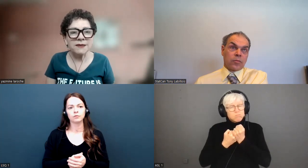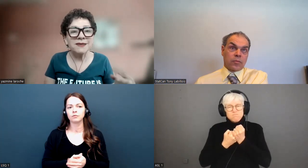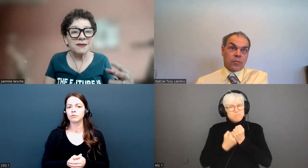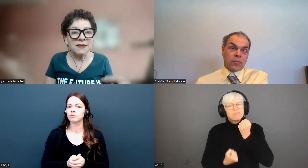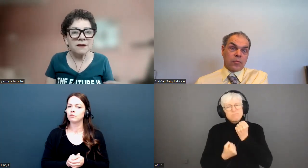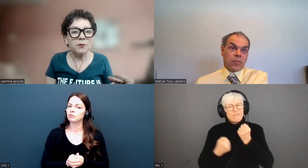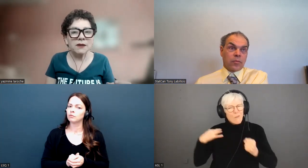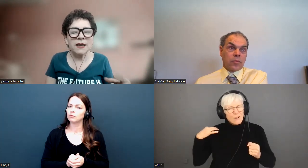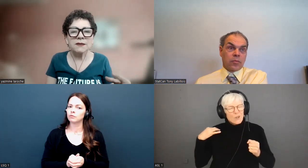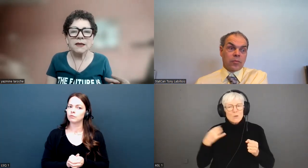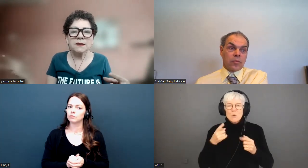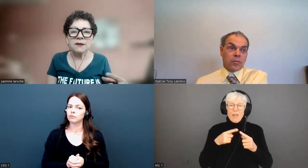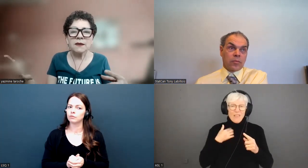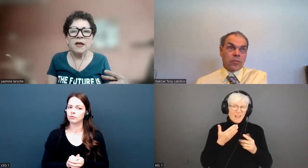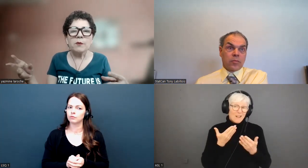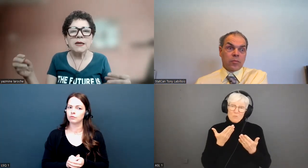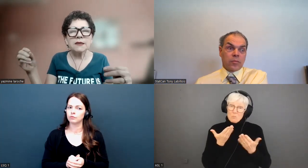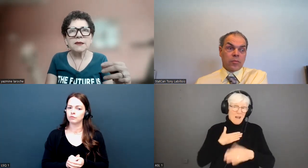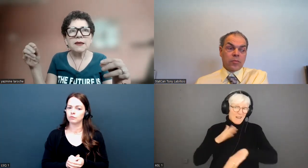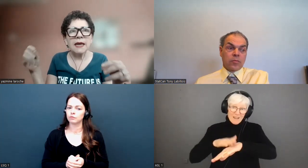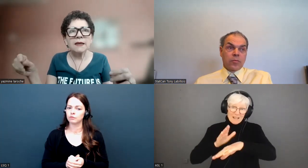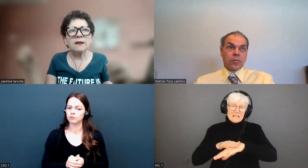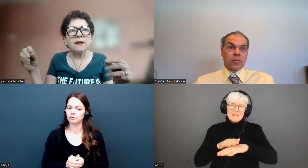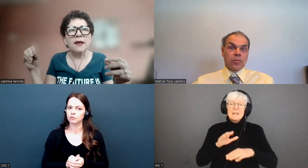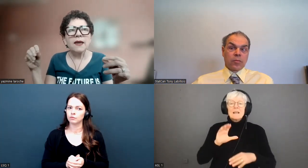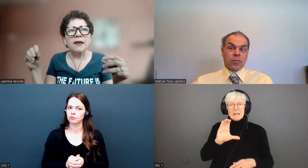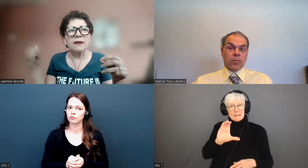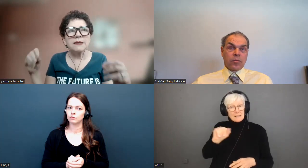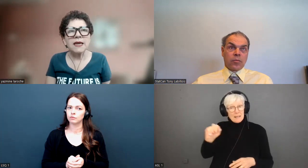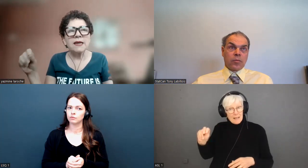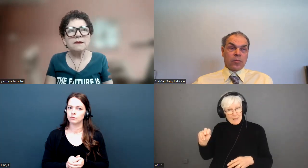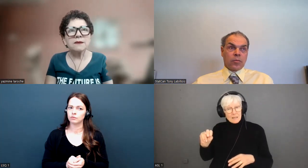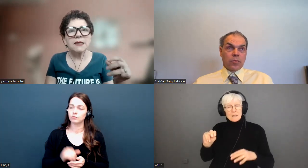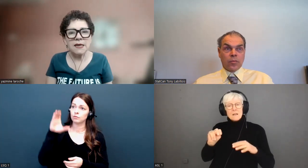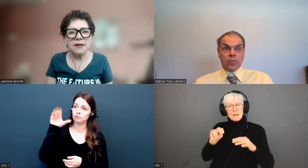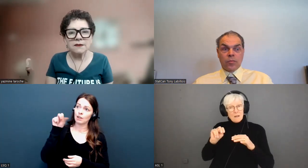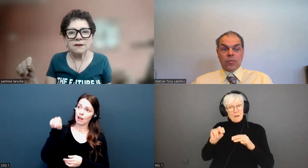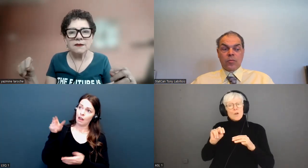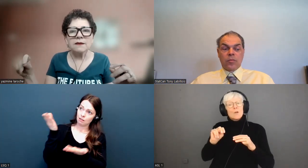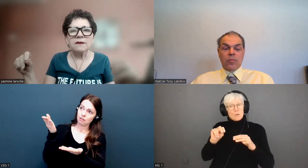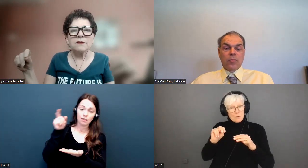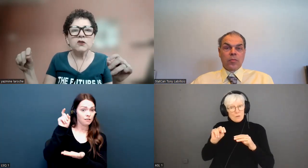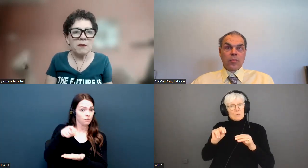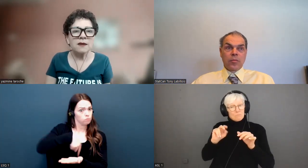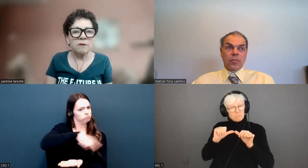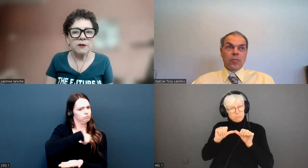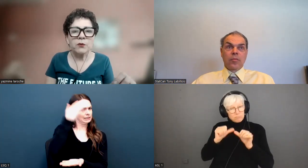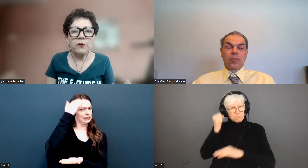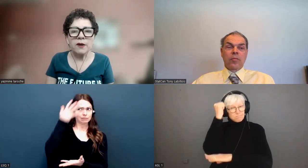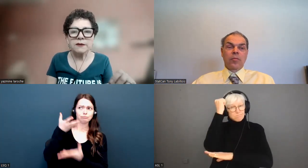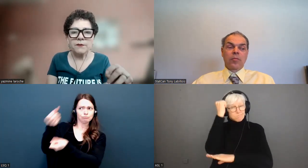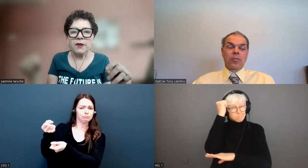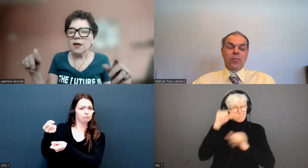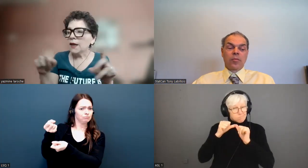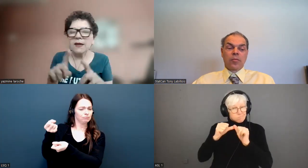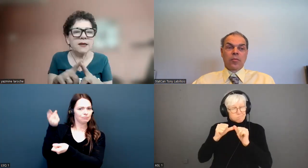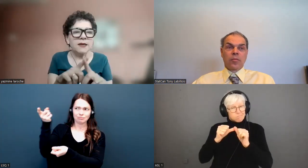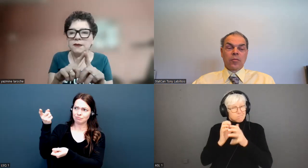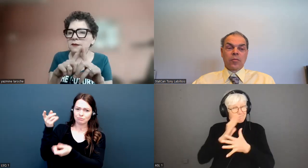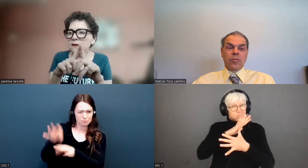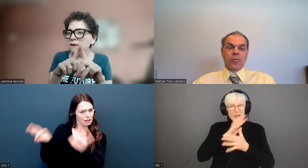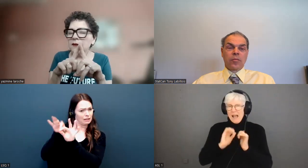is sustainable as an entity because can contains the keys to making this progress it is it